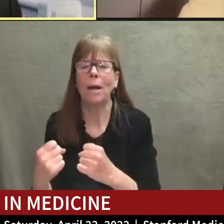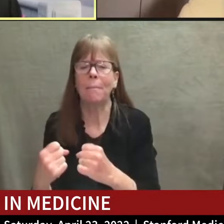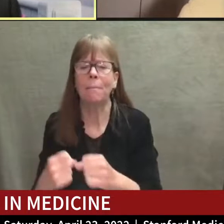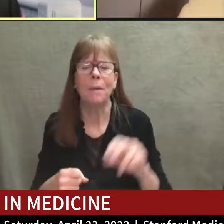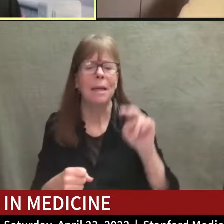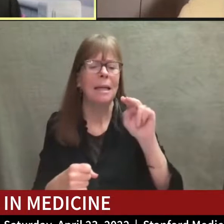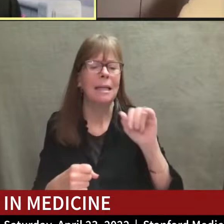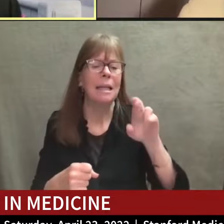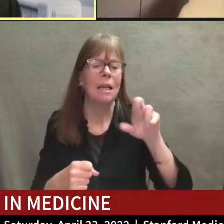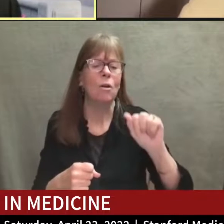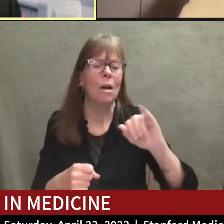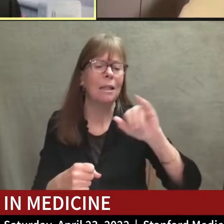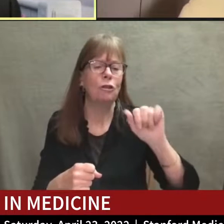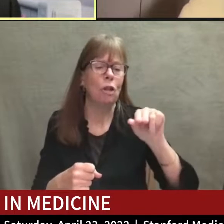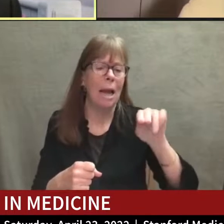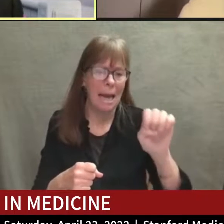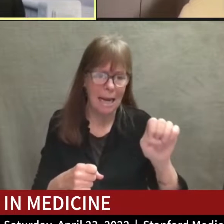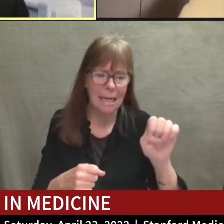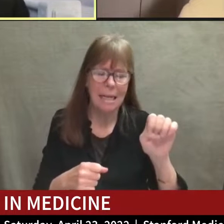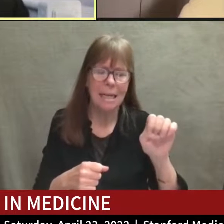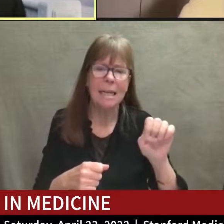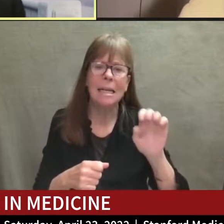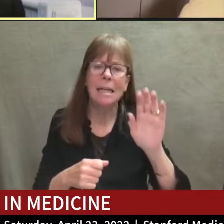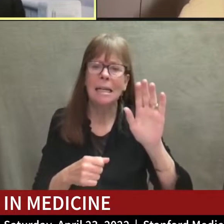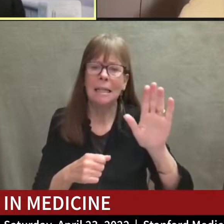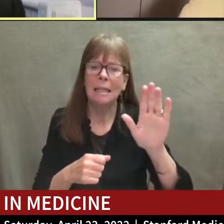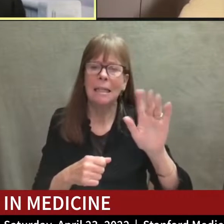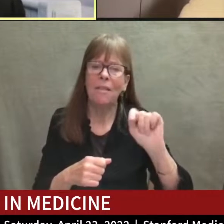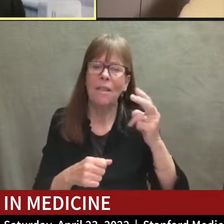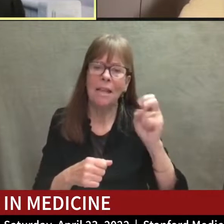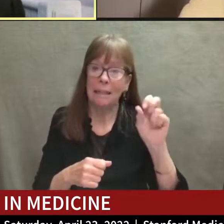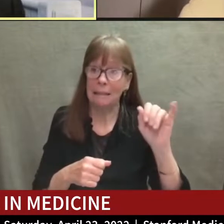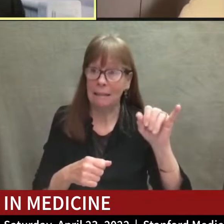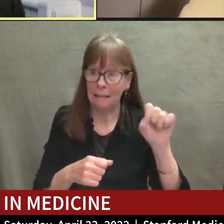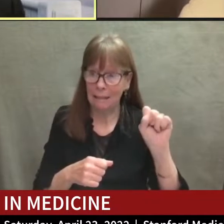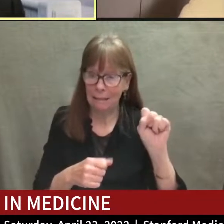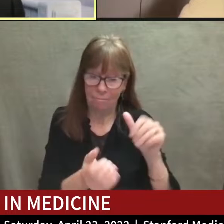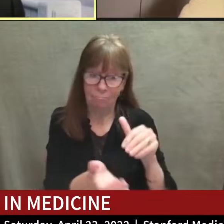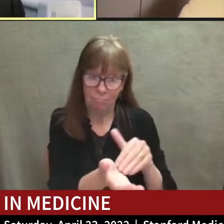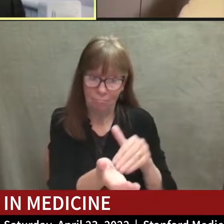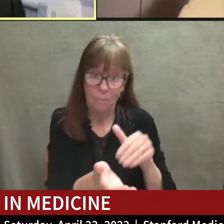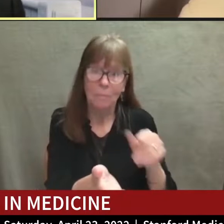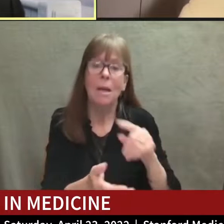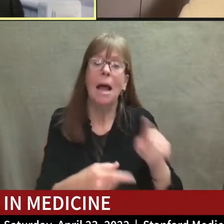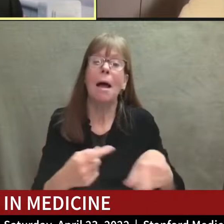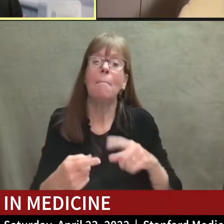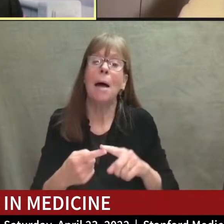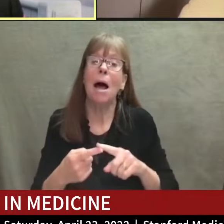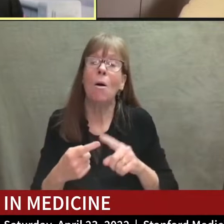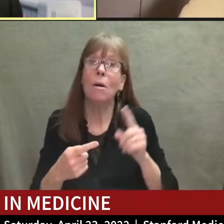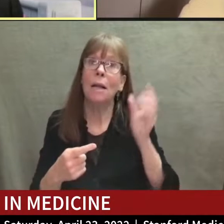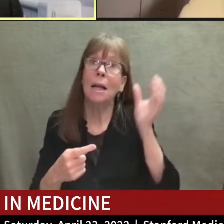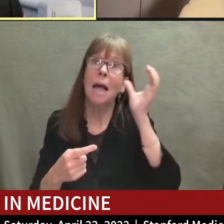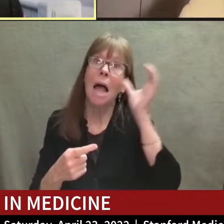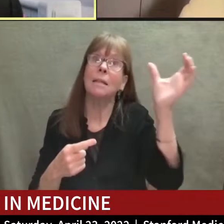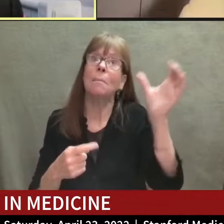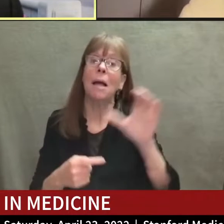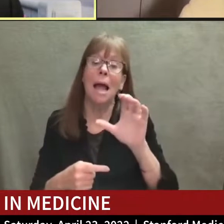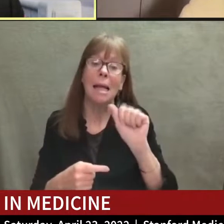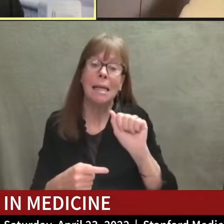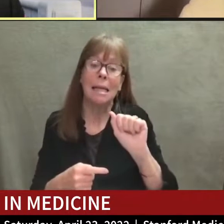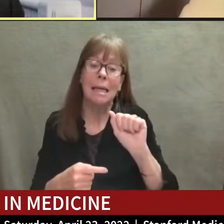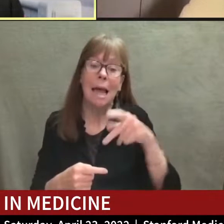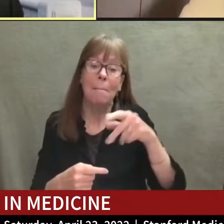Jain’s thesis. And she talks about this concept of the capability imperative, which is the logic